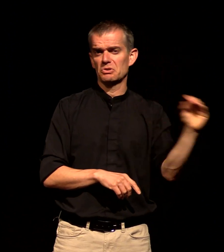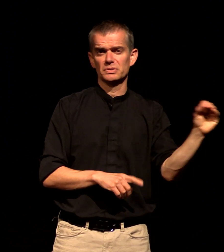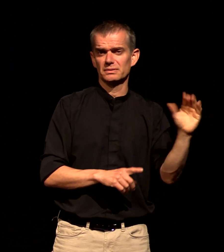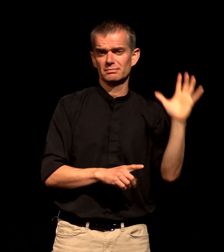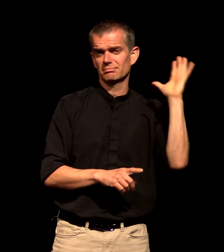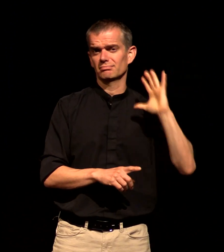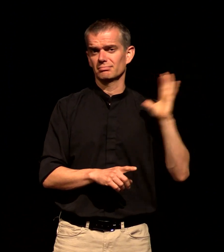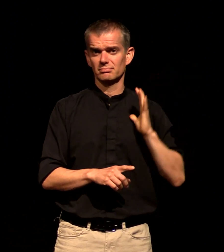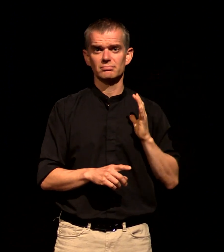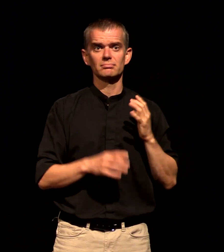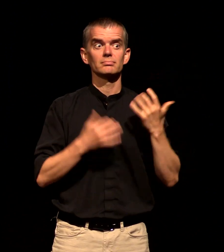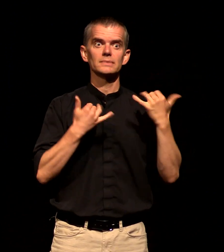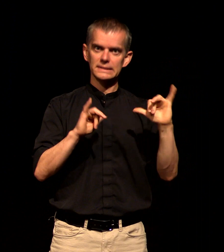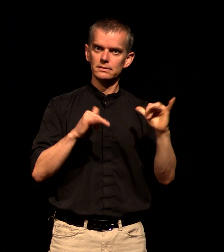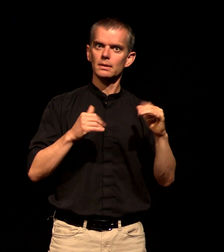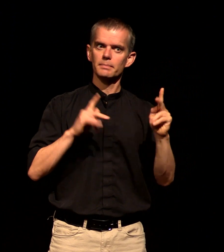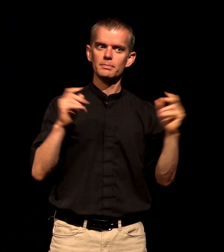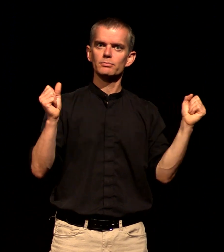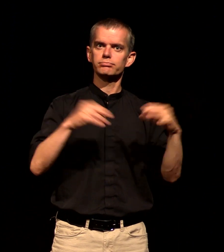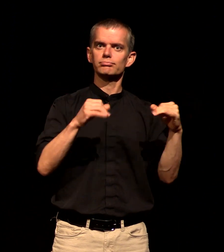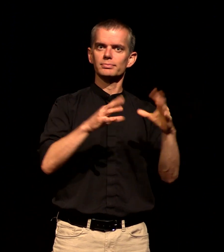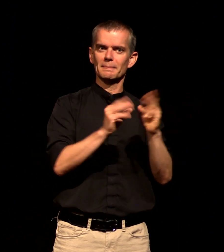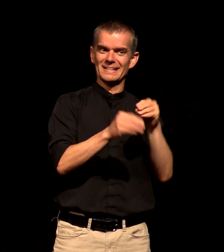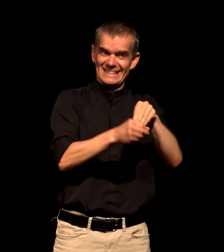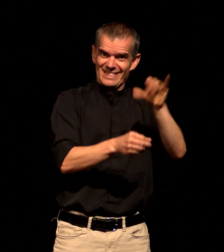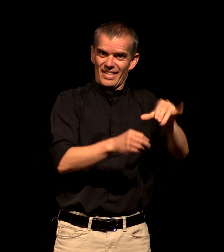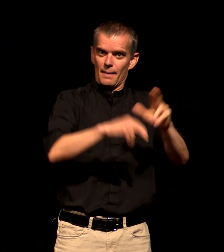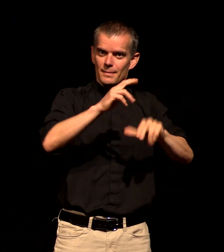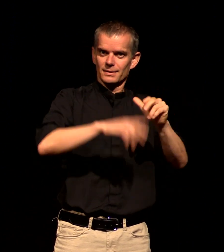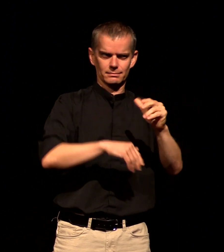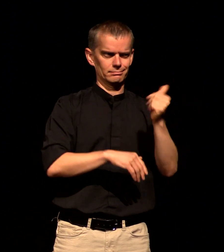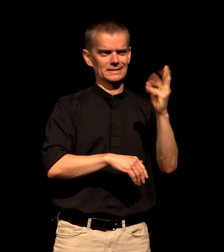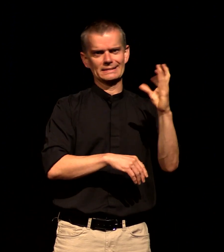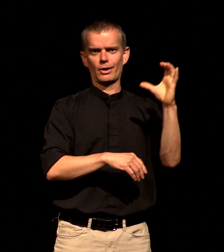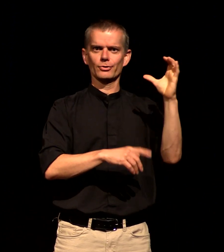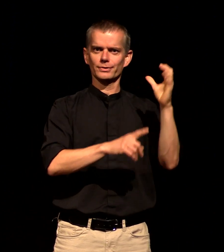back to the 1600s that still has a congregation, and in this